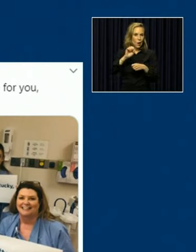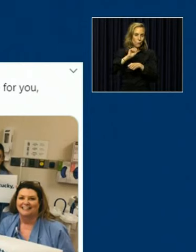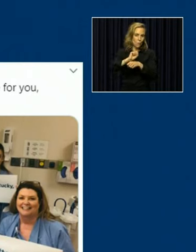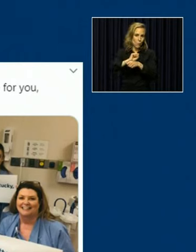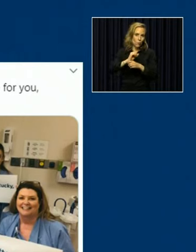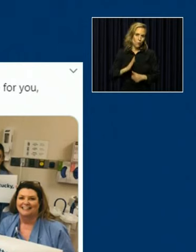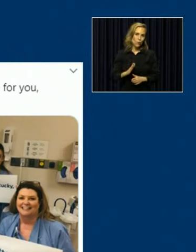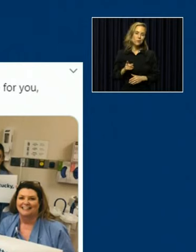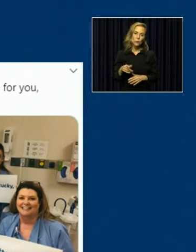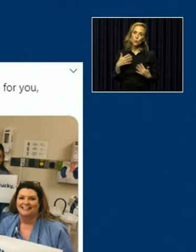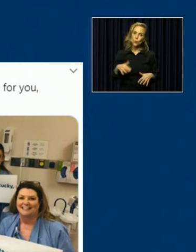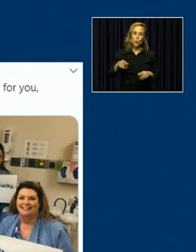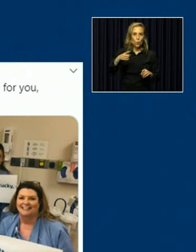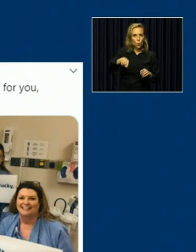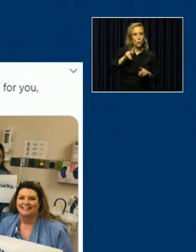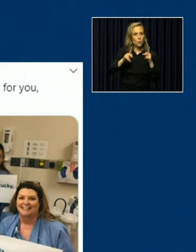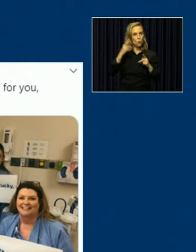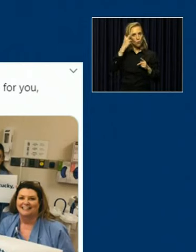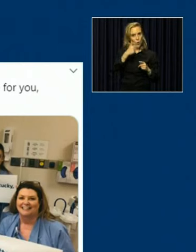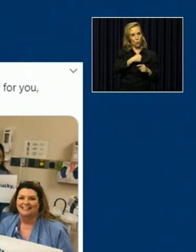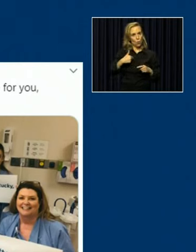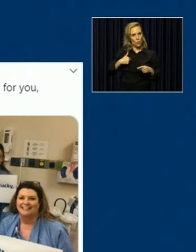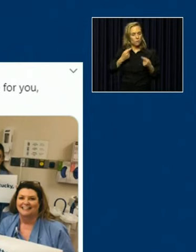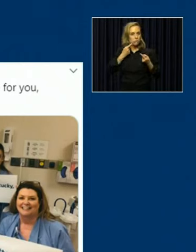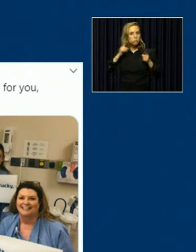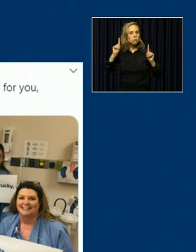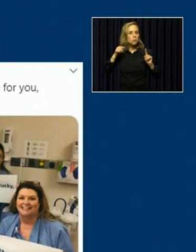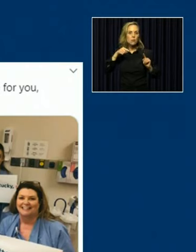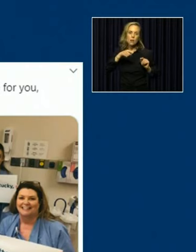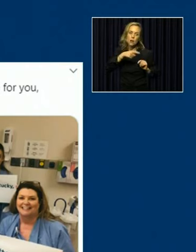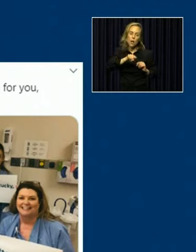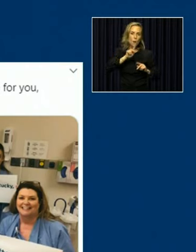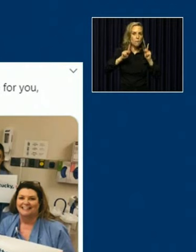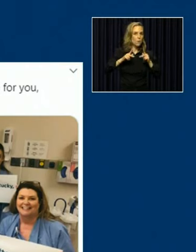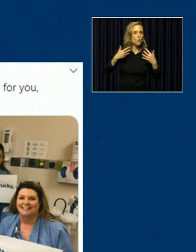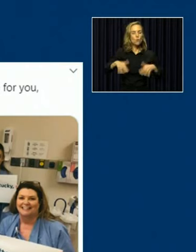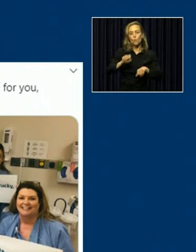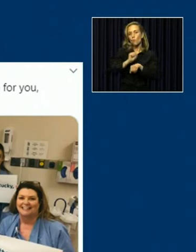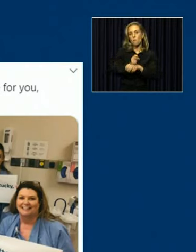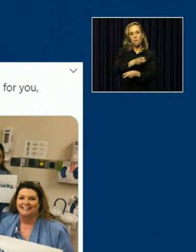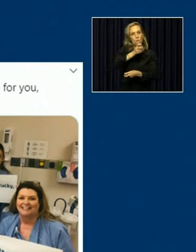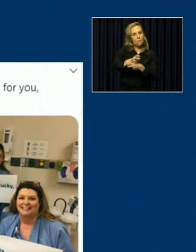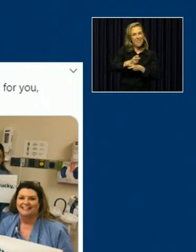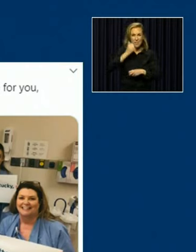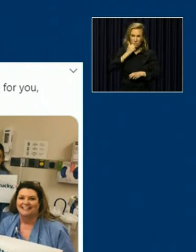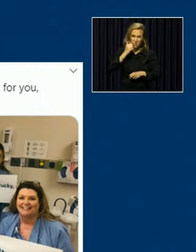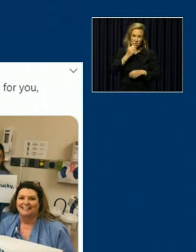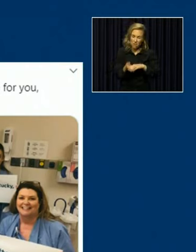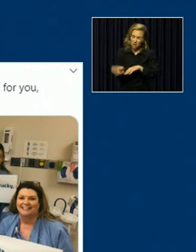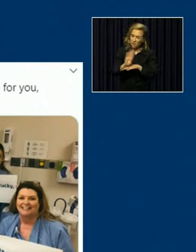COMPASSION, GREEN BEING THE COLOR OF IMPACTS AS WELL AS RENEWAL. IT SAYS THAT WHEN WE LOSE